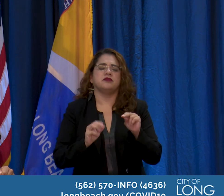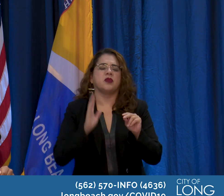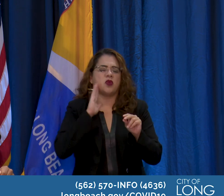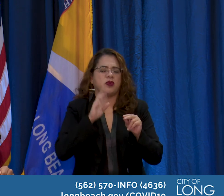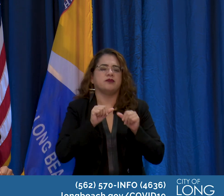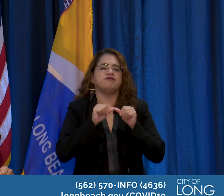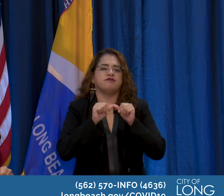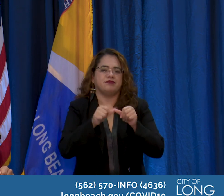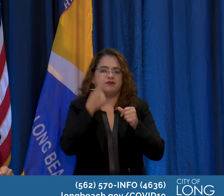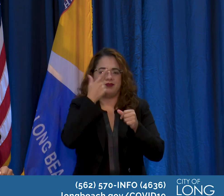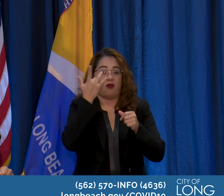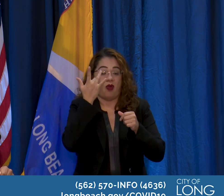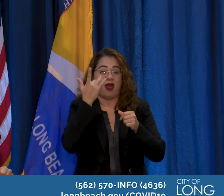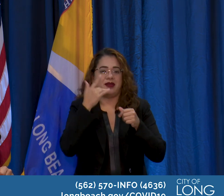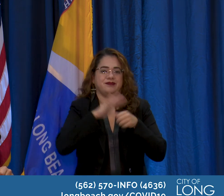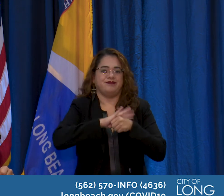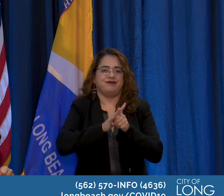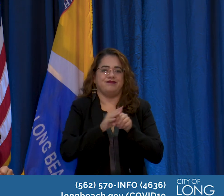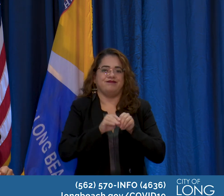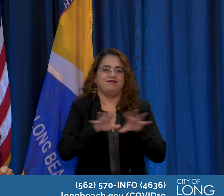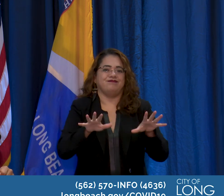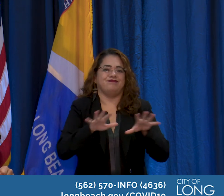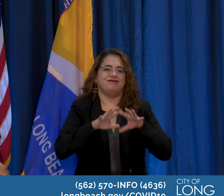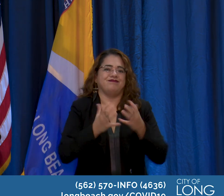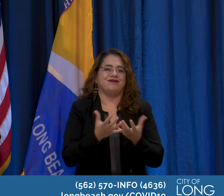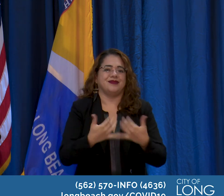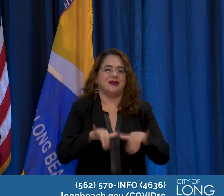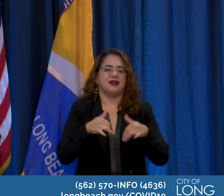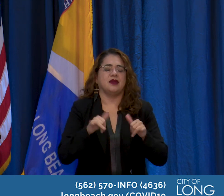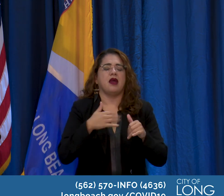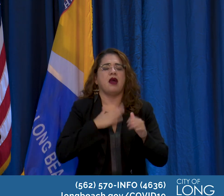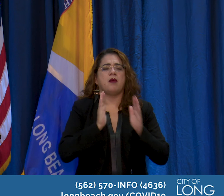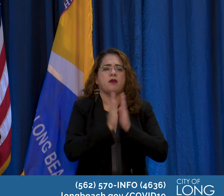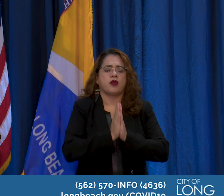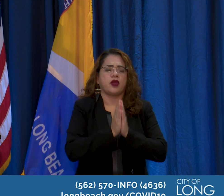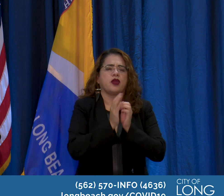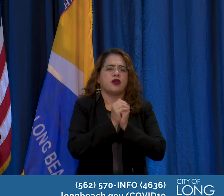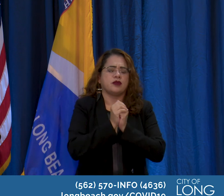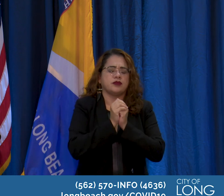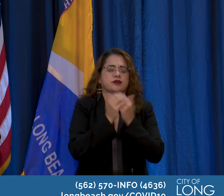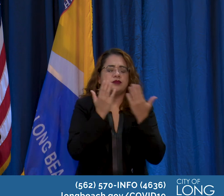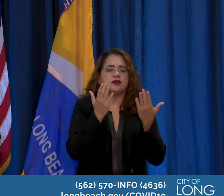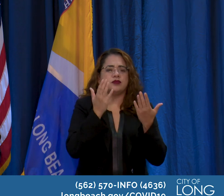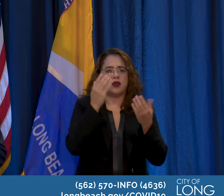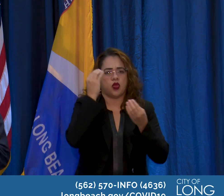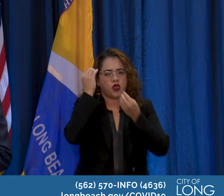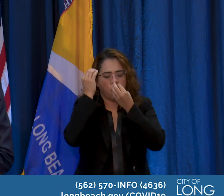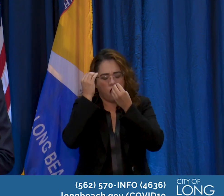and our prayers and love go out to all those families. So I want to go over a little bit of an overall update.